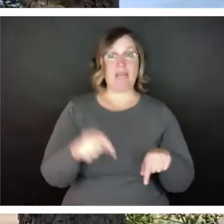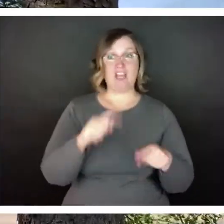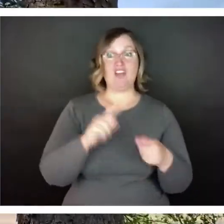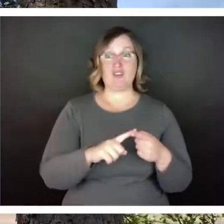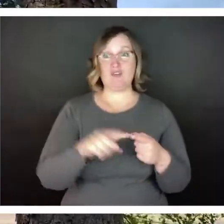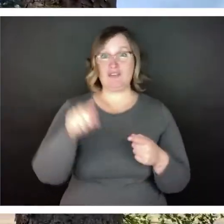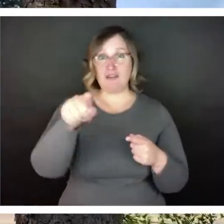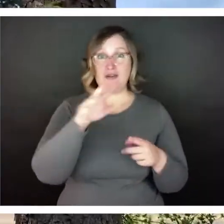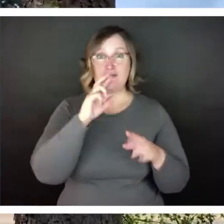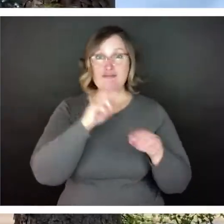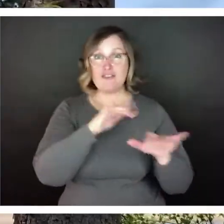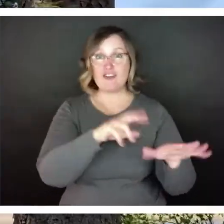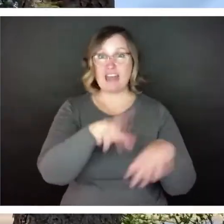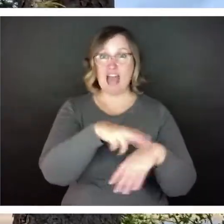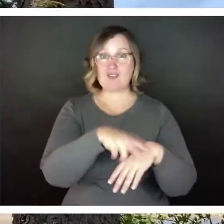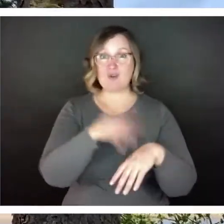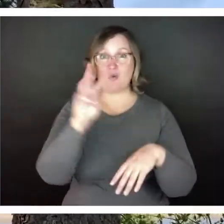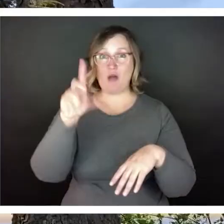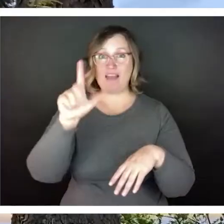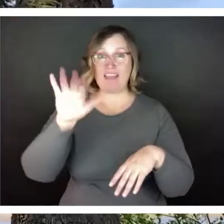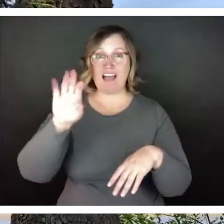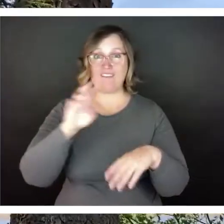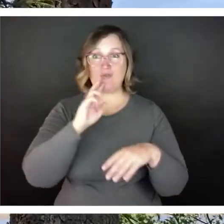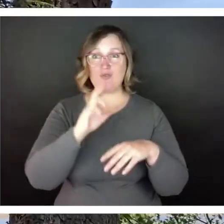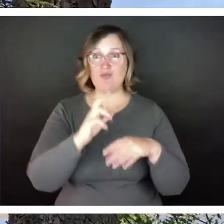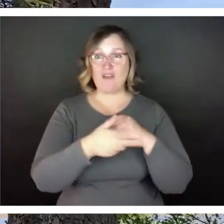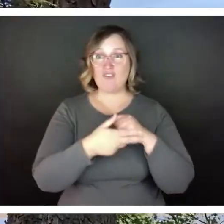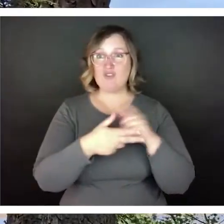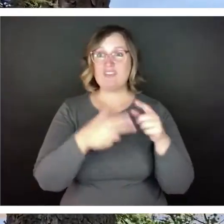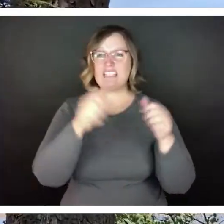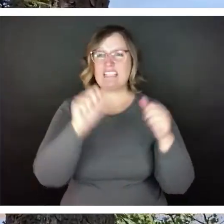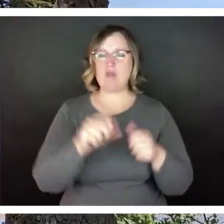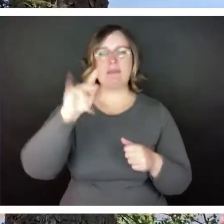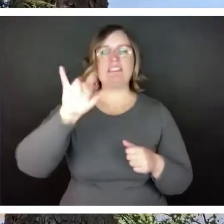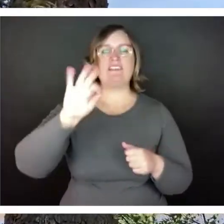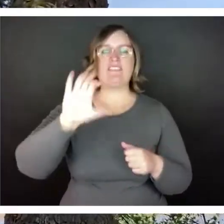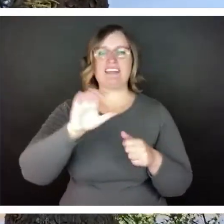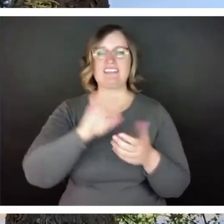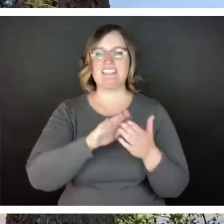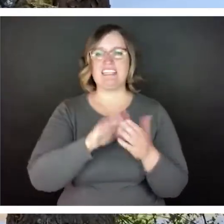at national wildlife refuge, just south of Pacific City. Anything is within your reach.